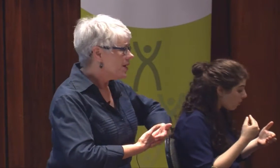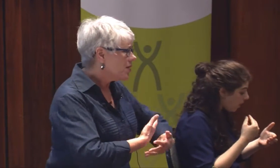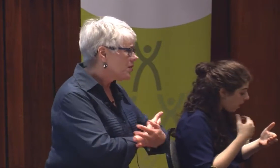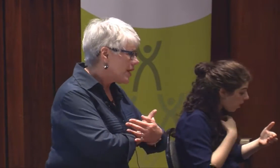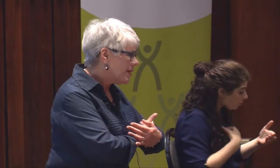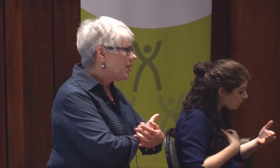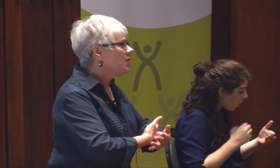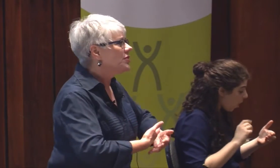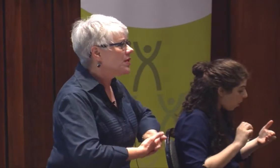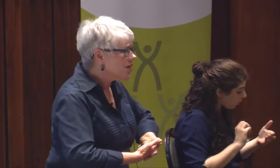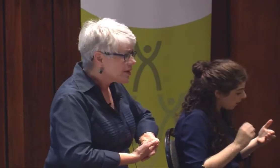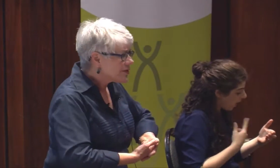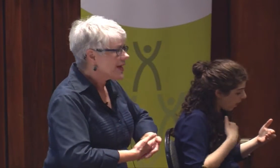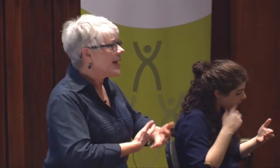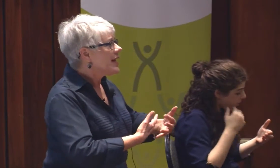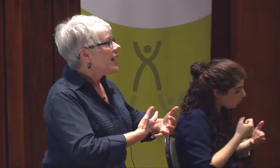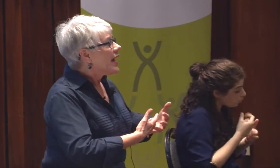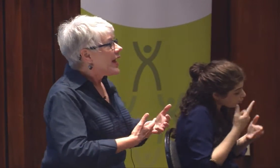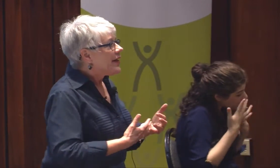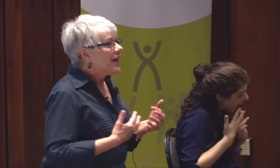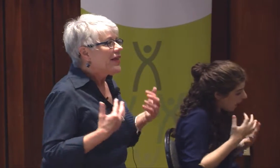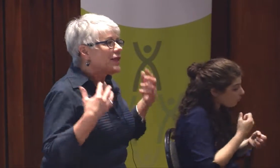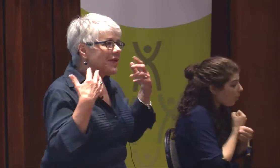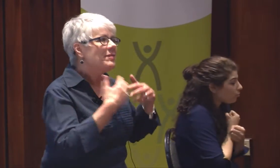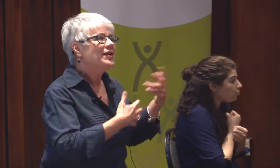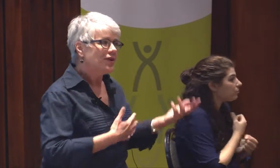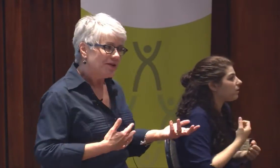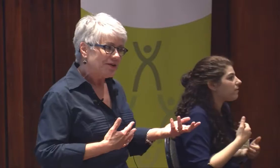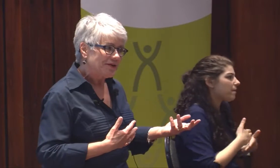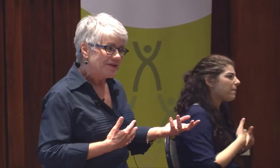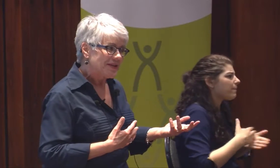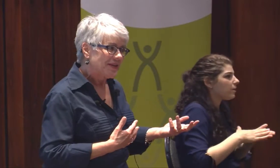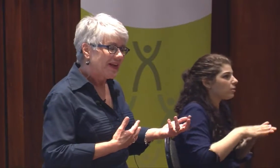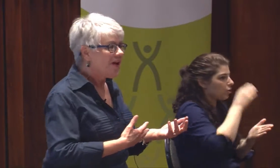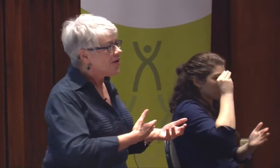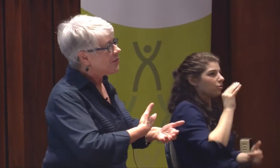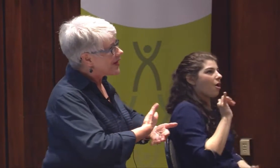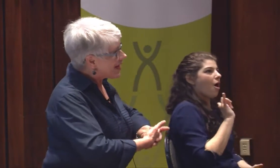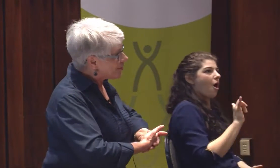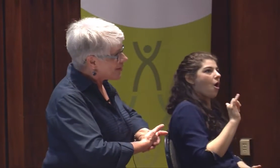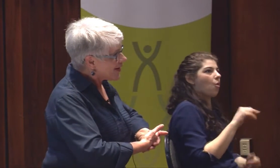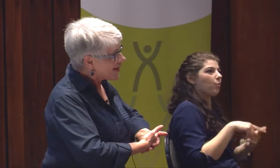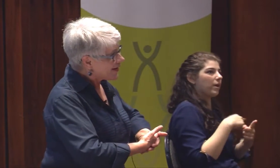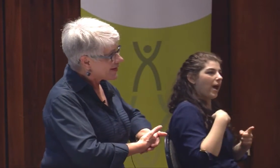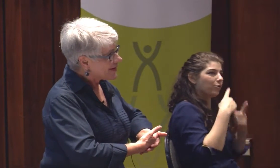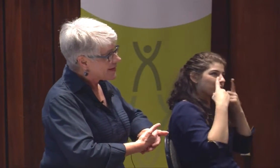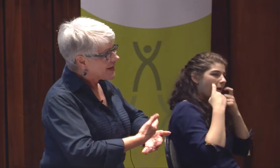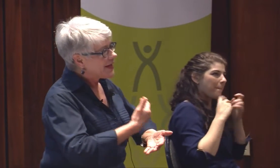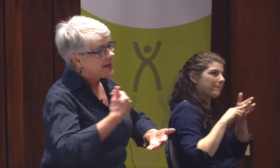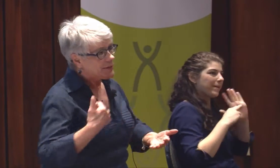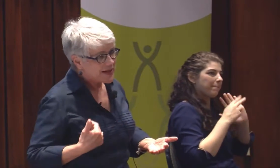'Oh let me hold you.' 'Oh are you sad?' The baby learns that 'oh when I cry, it made